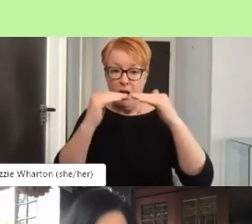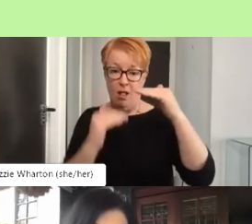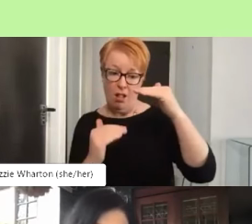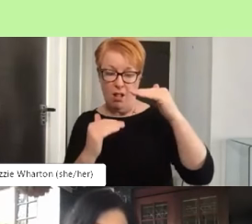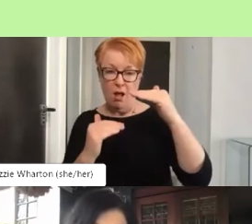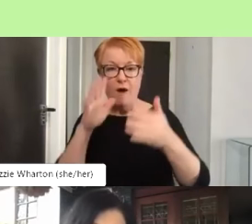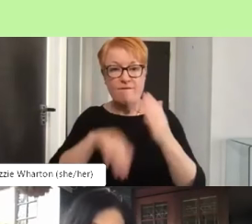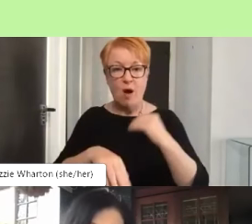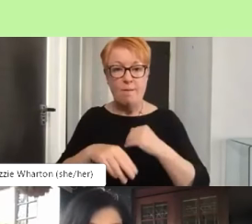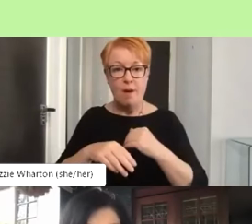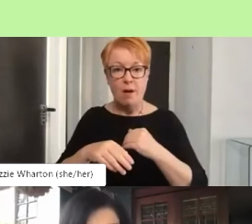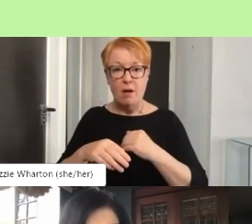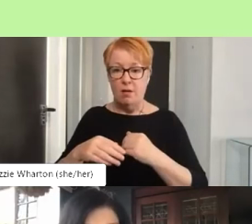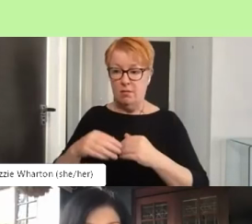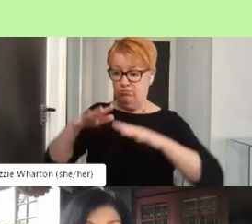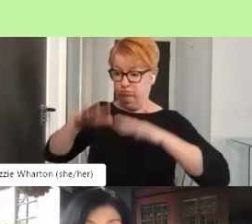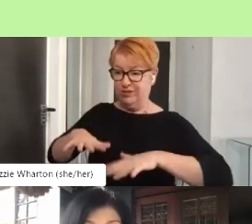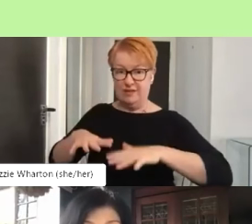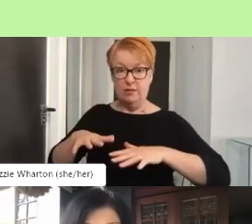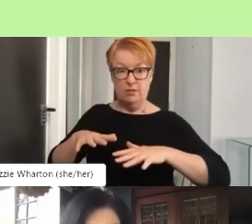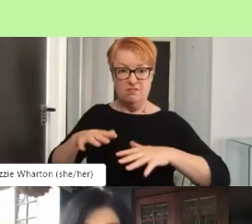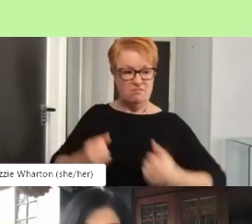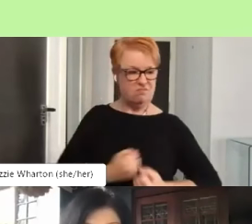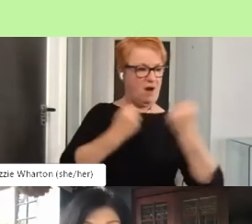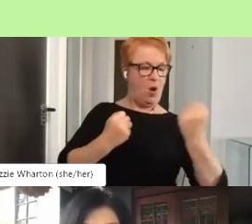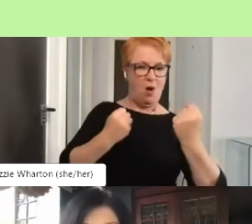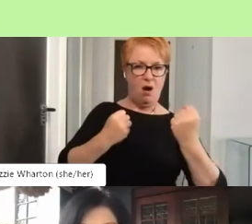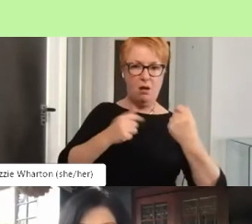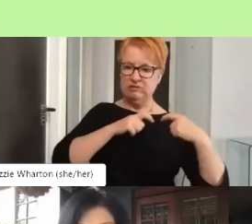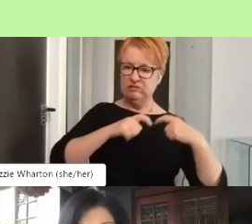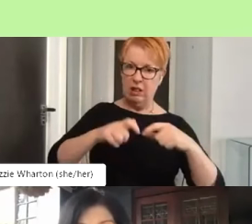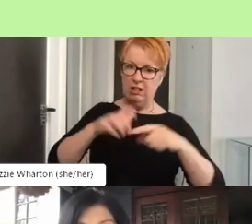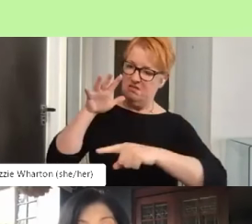coloniser, which Britain continues to engineer to its advantage”.